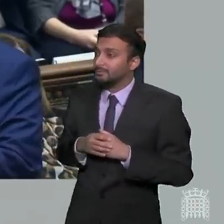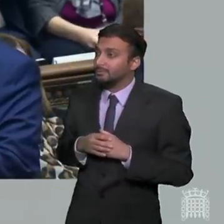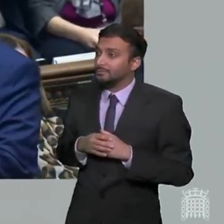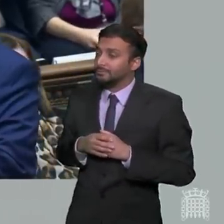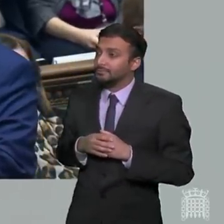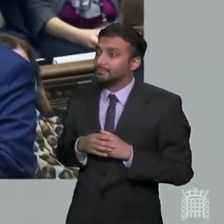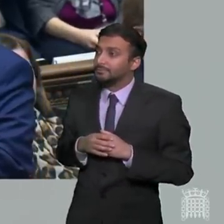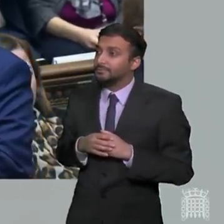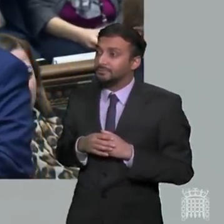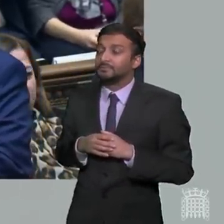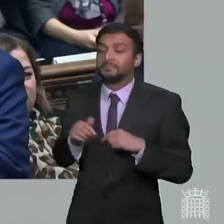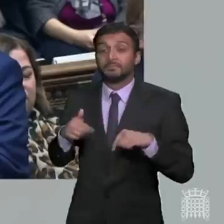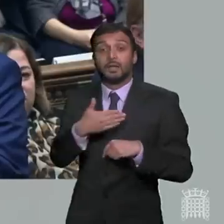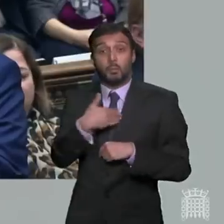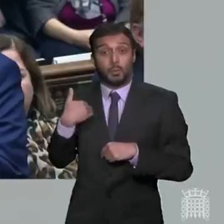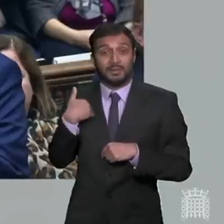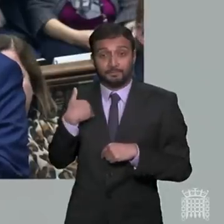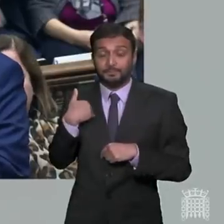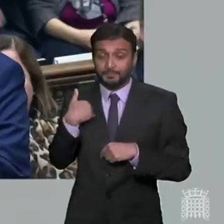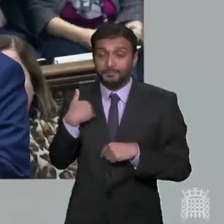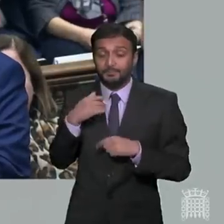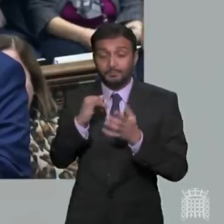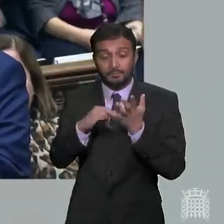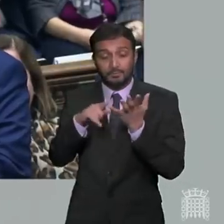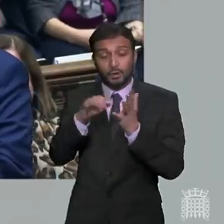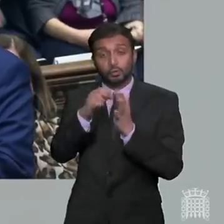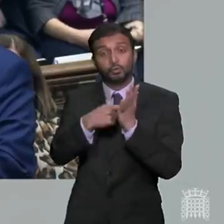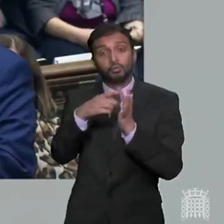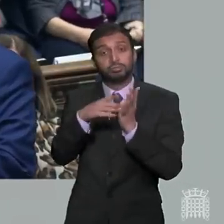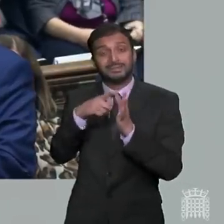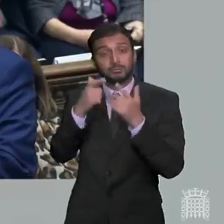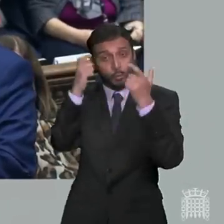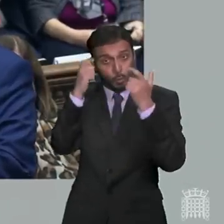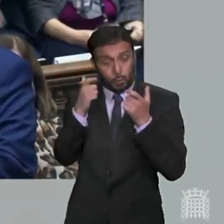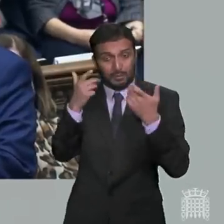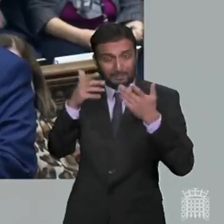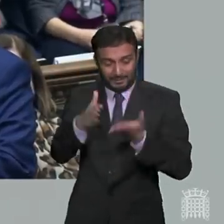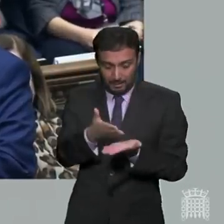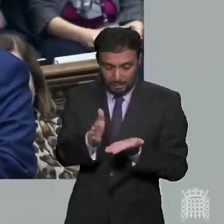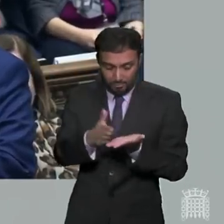This morning, the Supreme Court clarified a point of law, but the very point of democracy